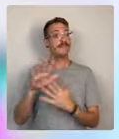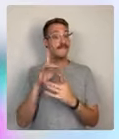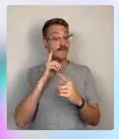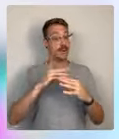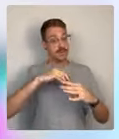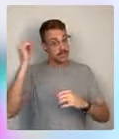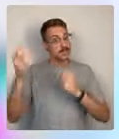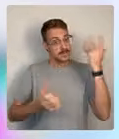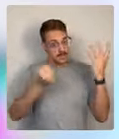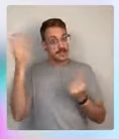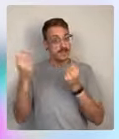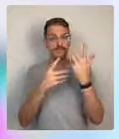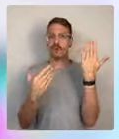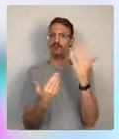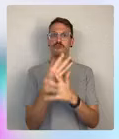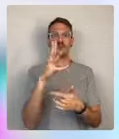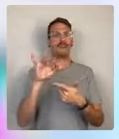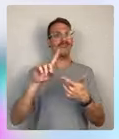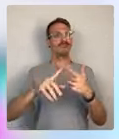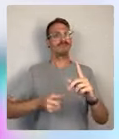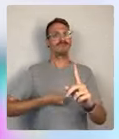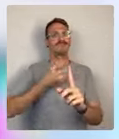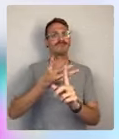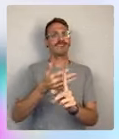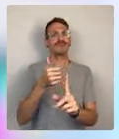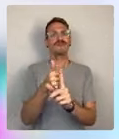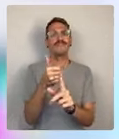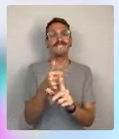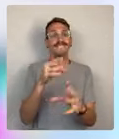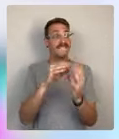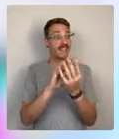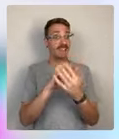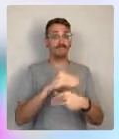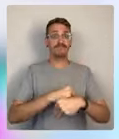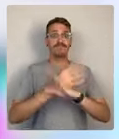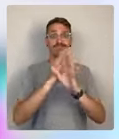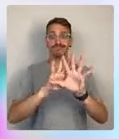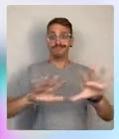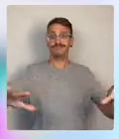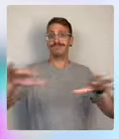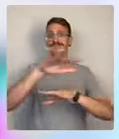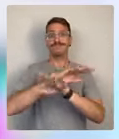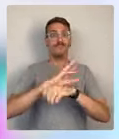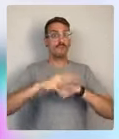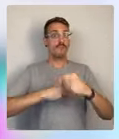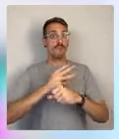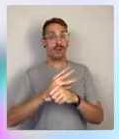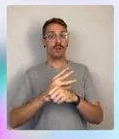To Josh's point, if you dig, uncover the layers there, it's an entirely new way of expressing oneself in a virtual environment,